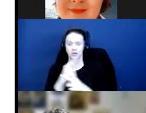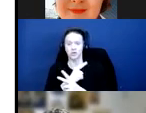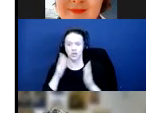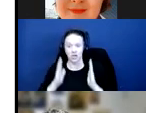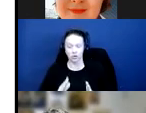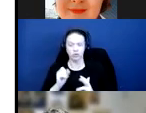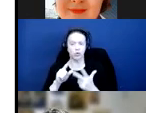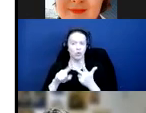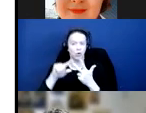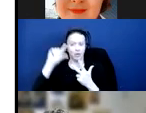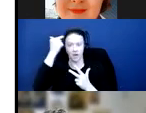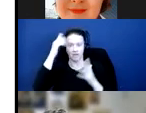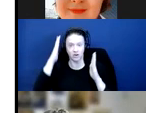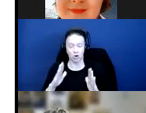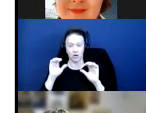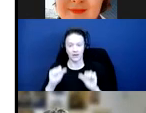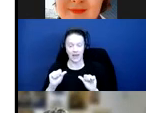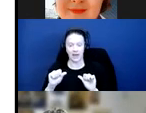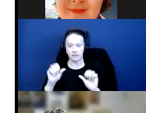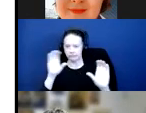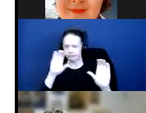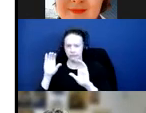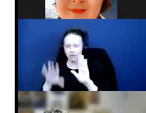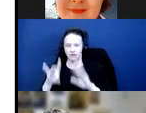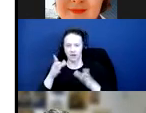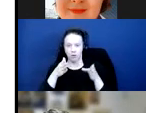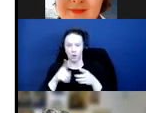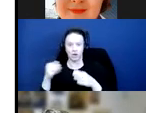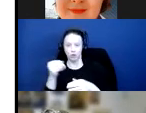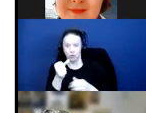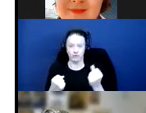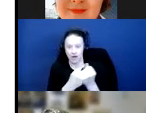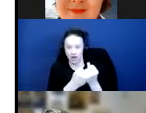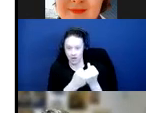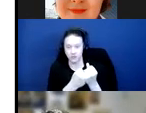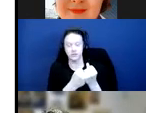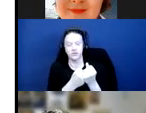or the governor can either find a way to fund the idea